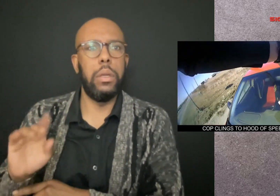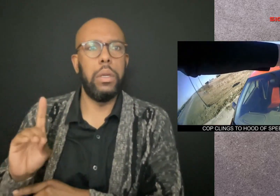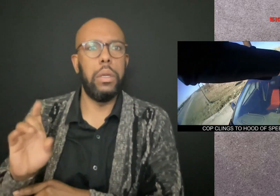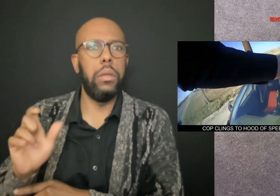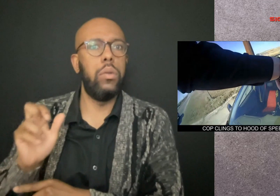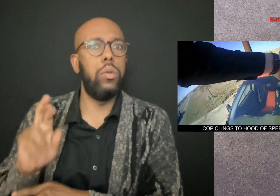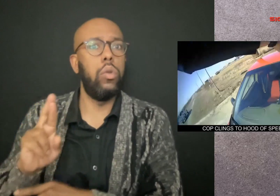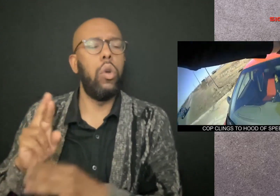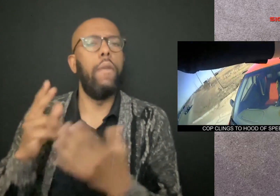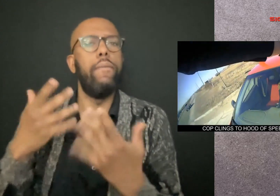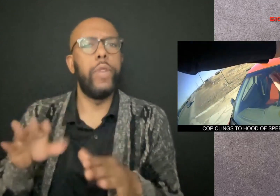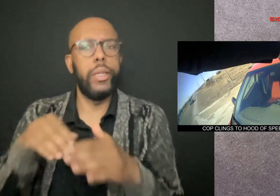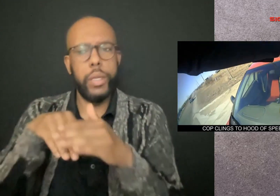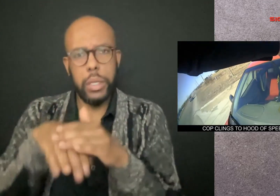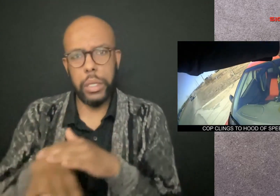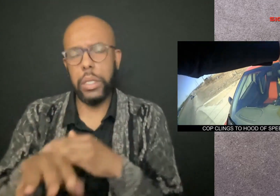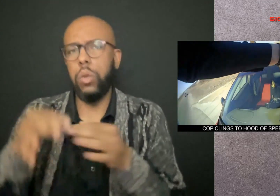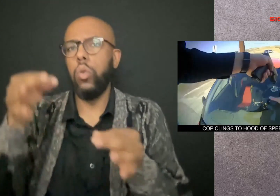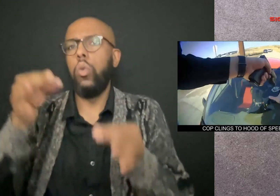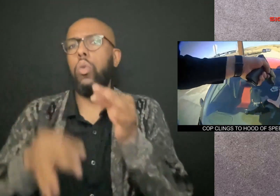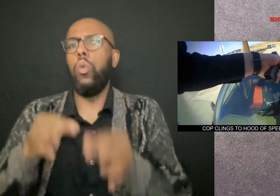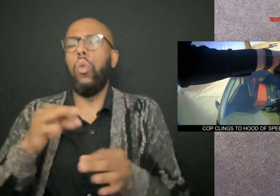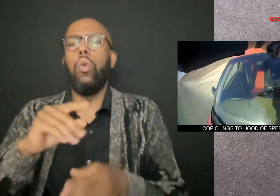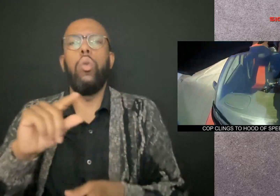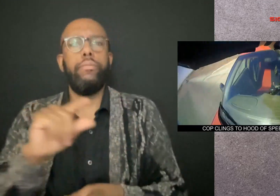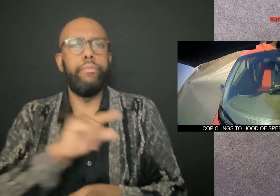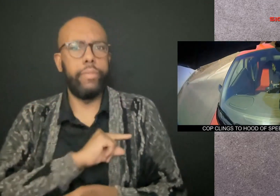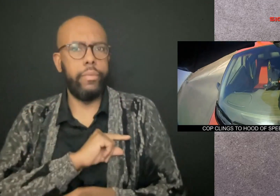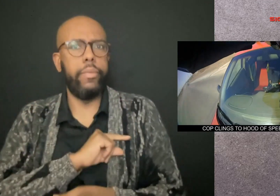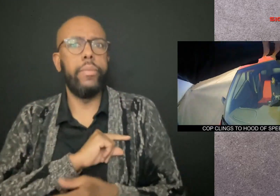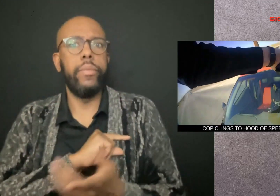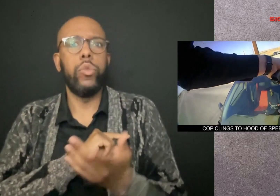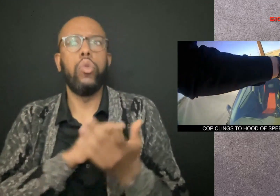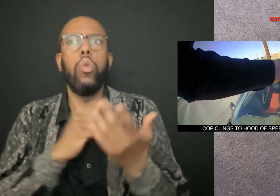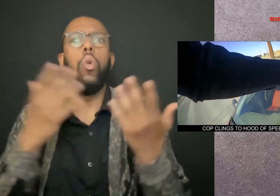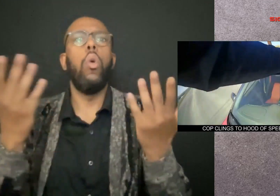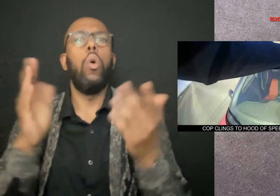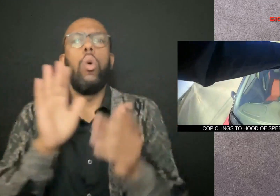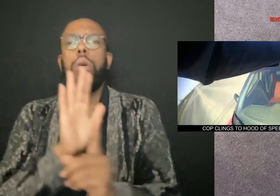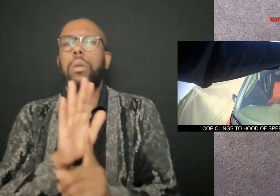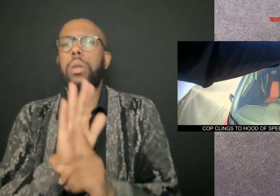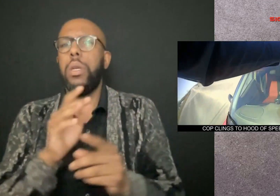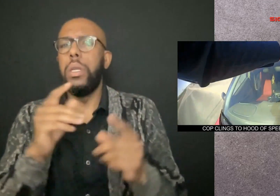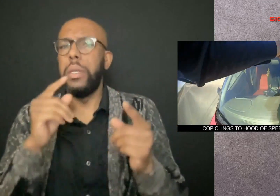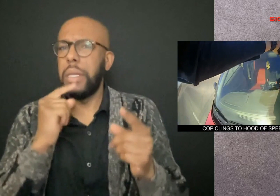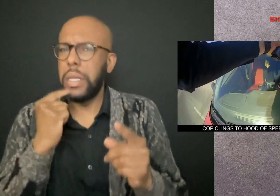the driver. Dennis Guider entered a guilty plea to